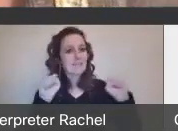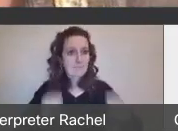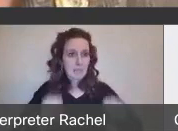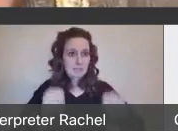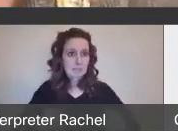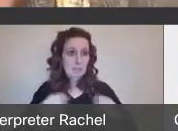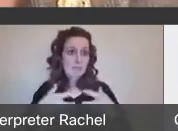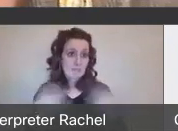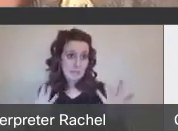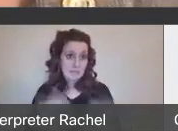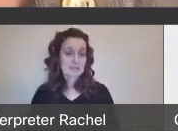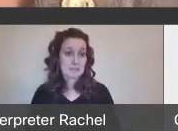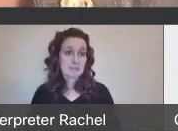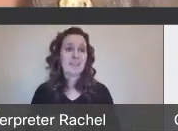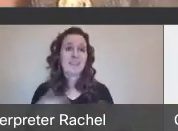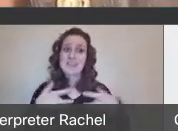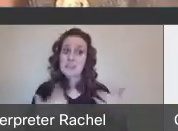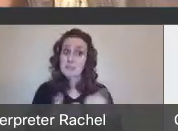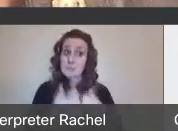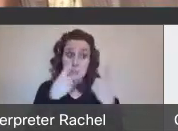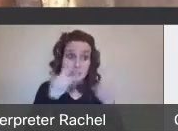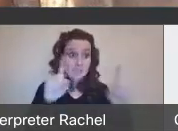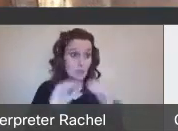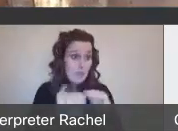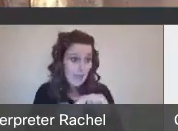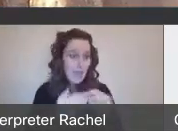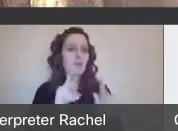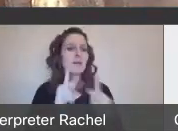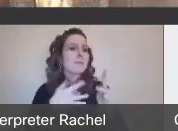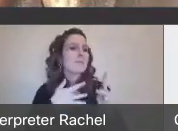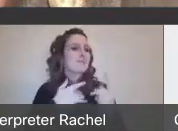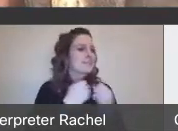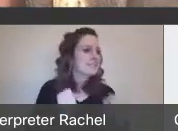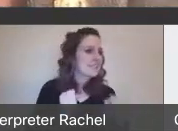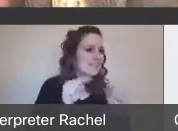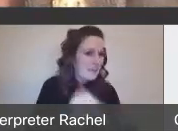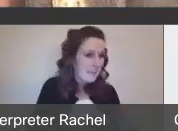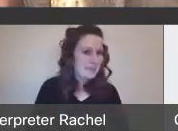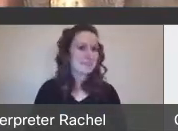These events are the most successful when people feel safe attending them so we are looking to work